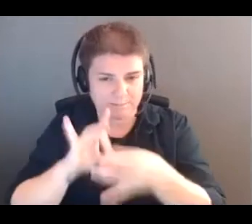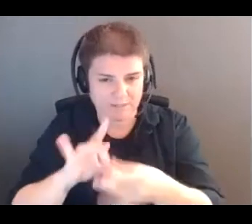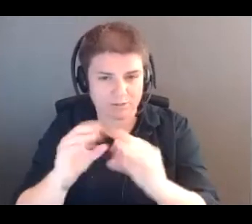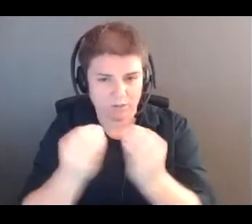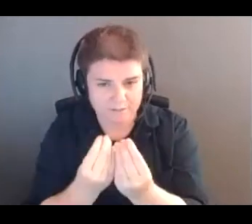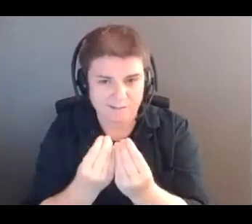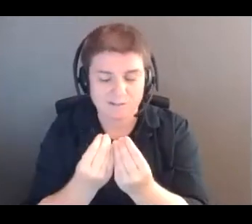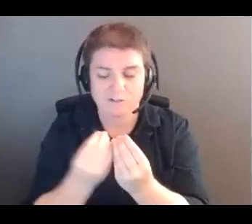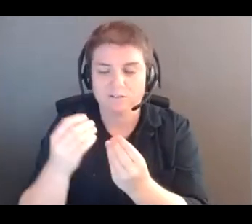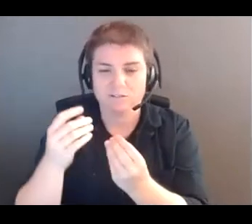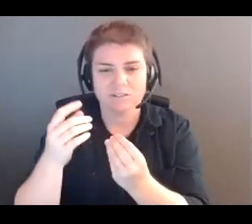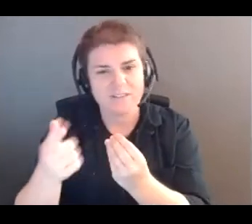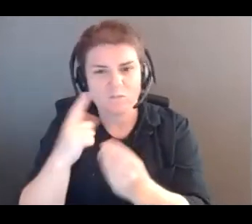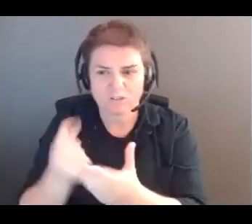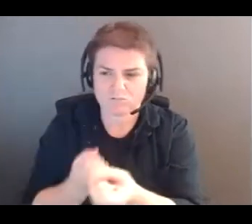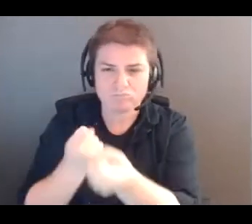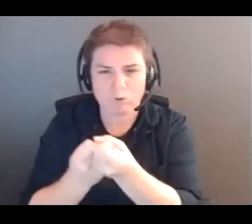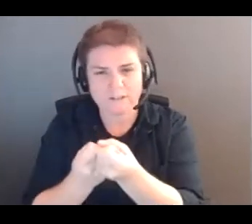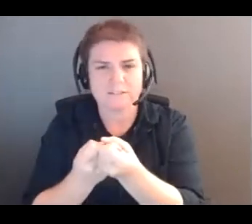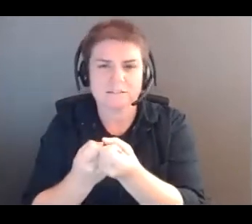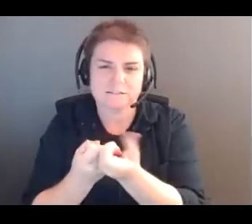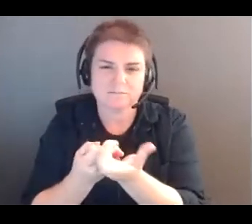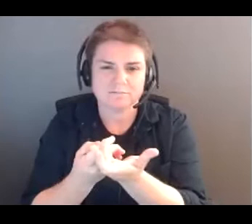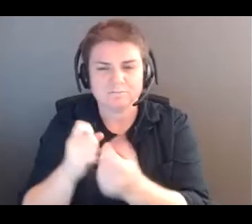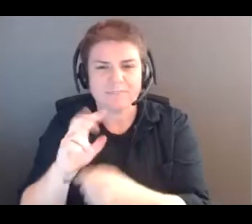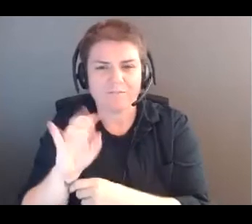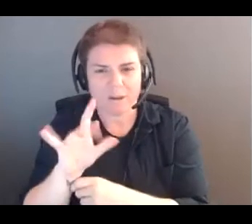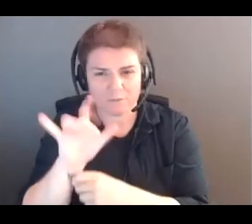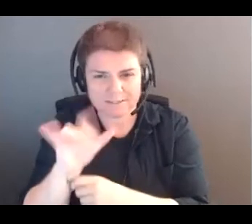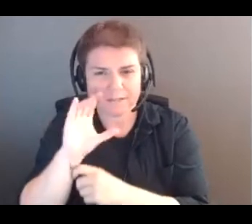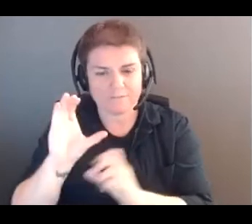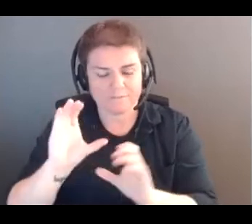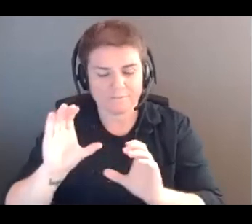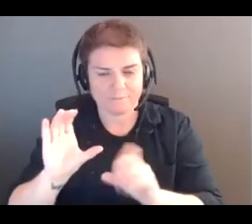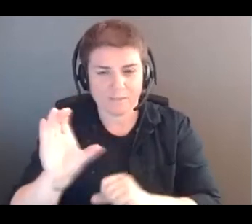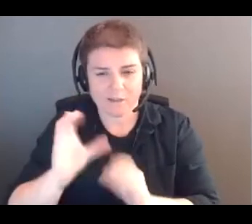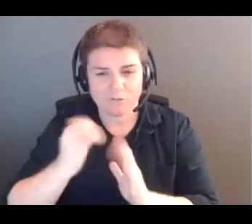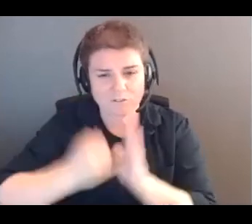to the vibrancy and vitality of Calgary's arts sector. In this program, a project is